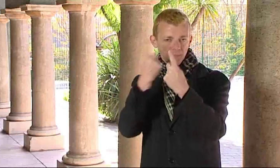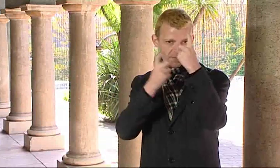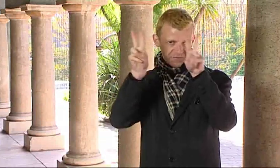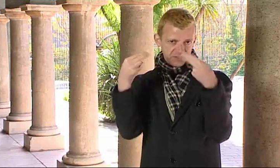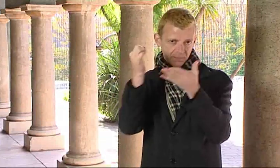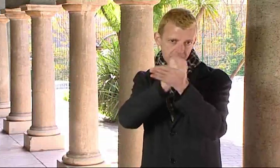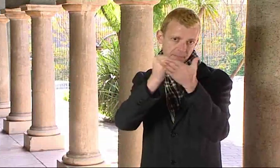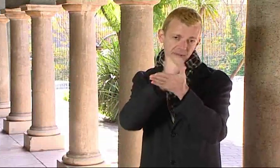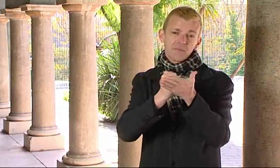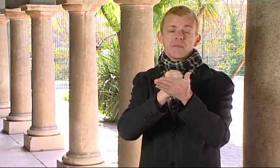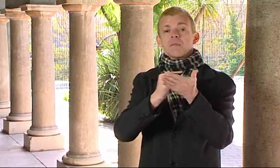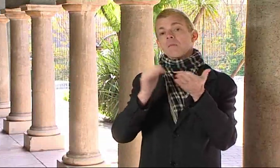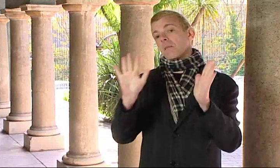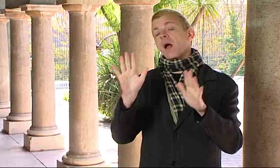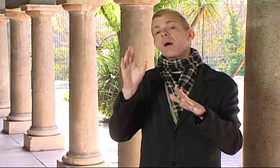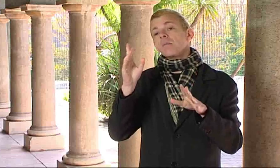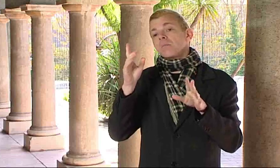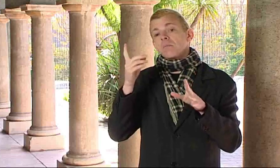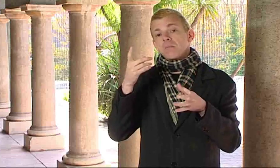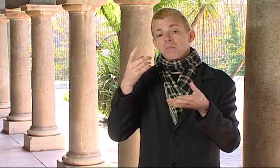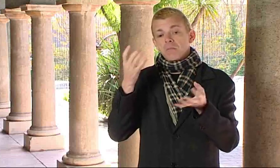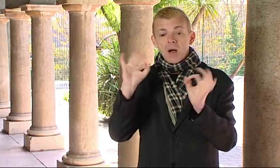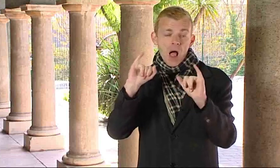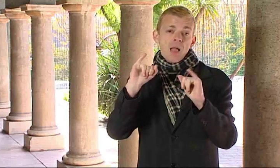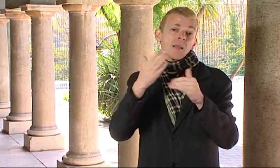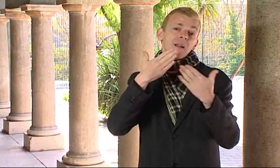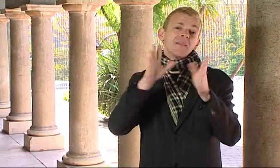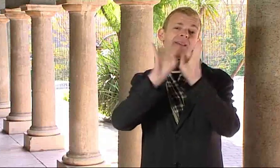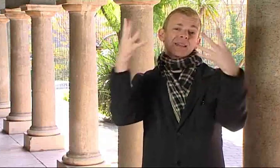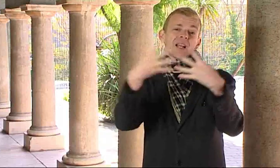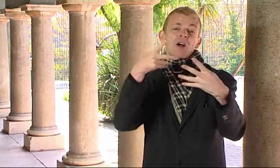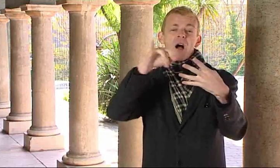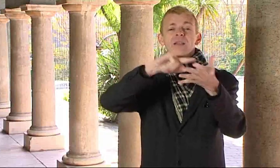to this service through a sVisual video-interpretation platform,